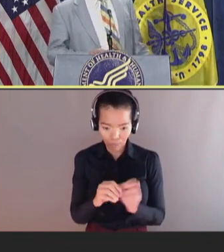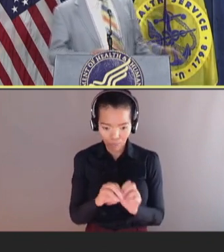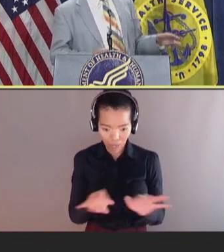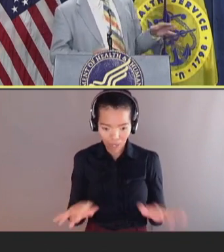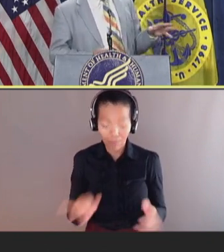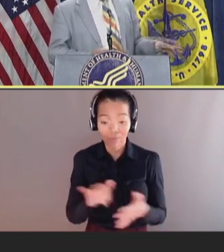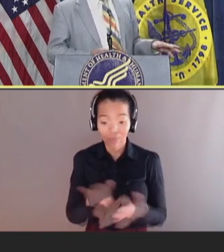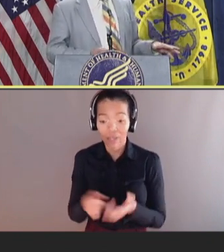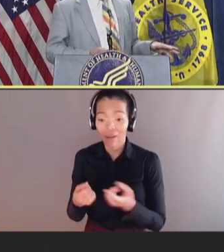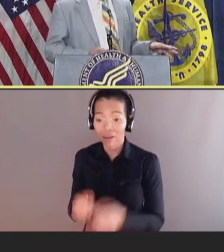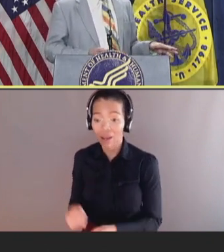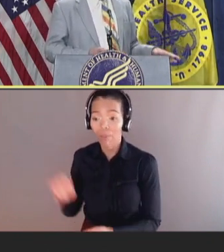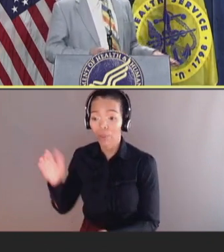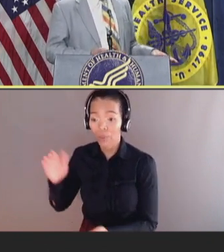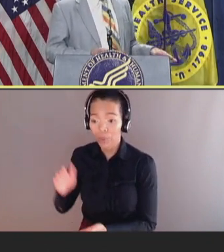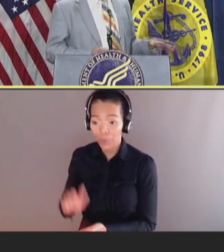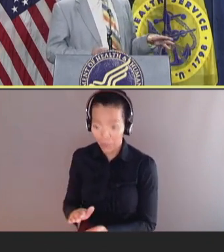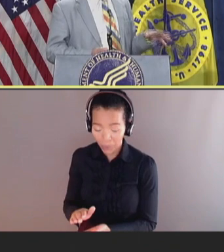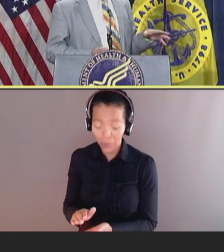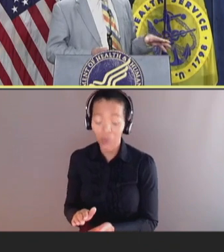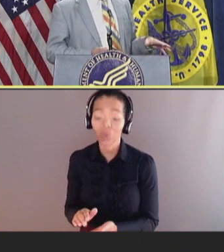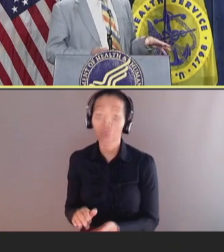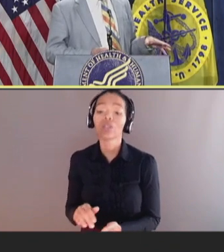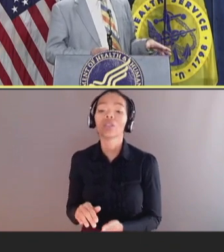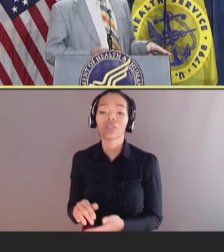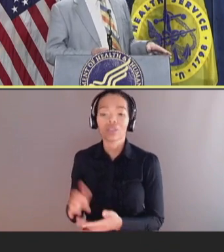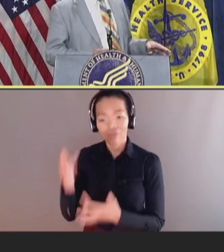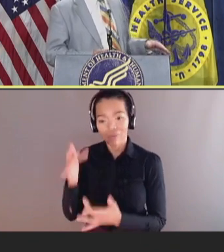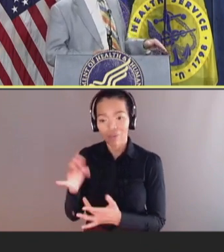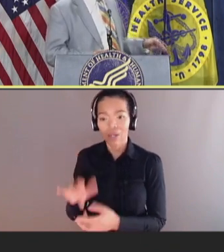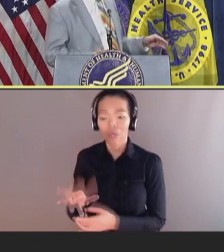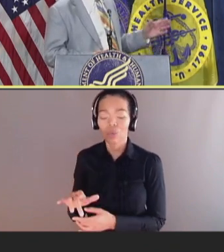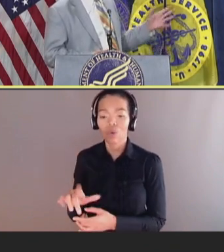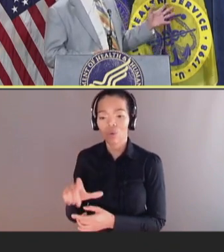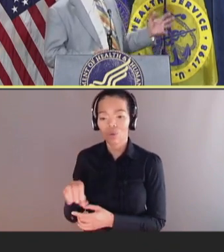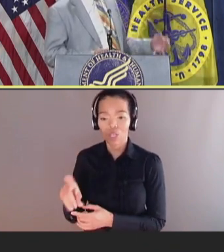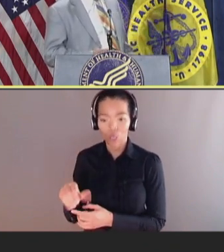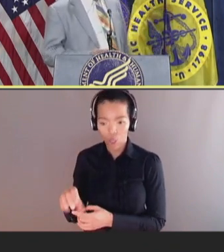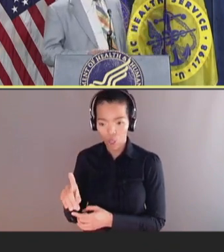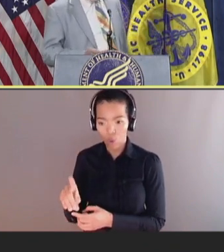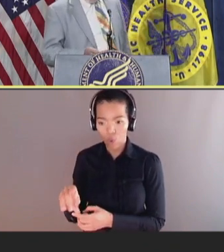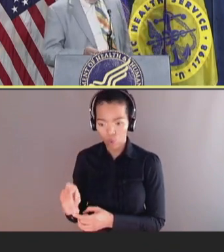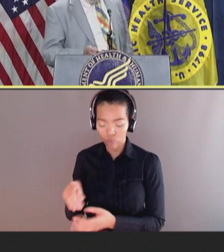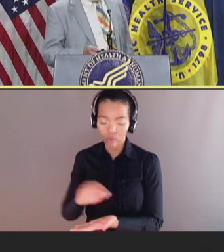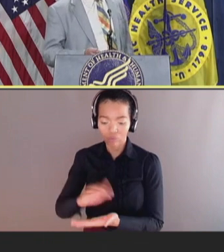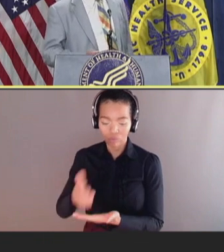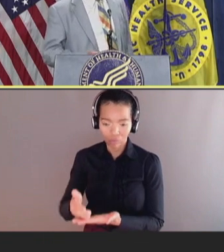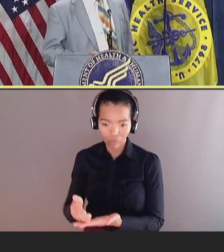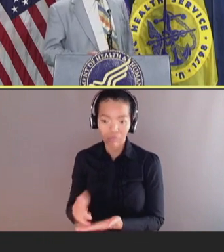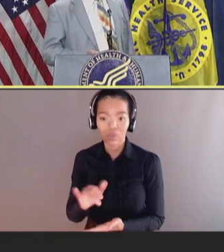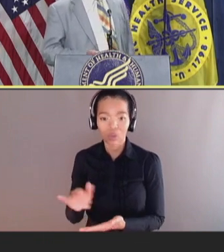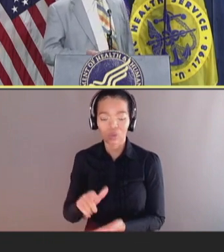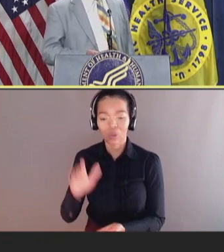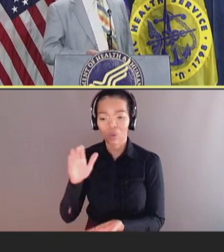reduced organism load after an Mtb challenge, as well as less pathology. Our breakthrough in